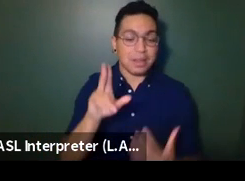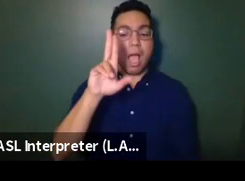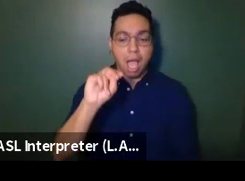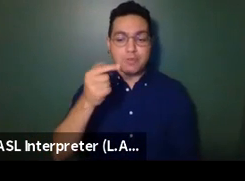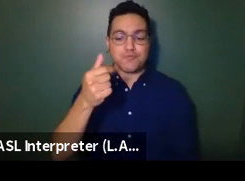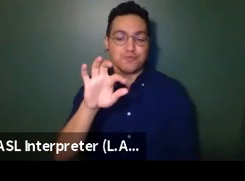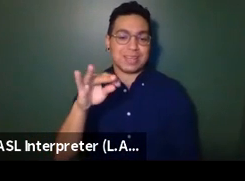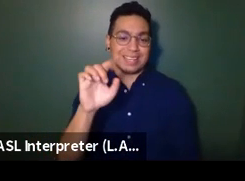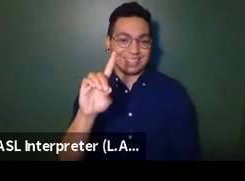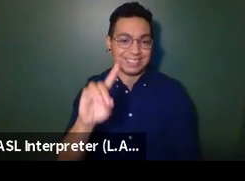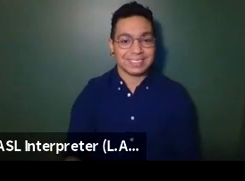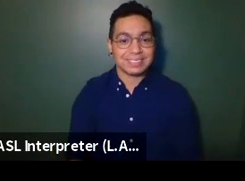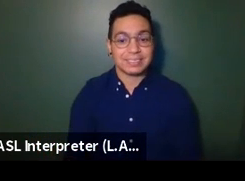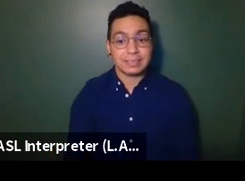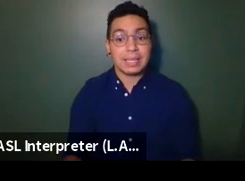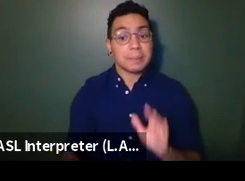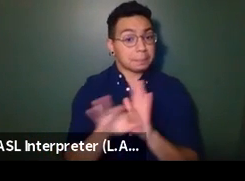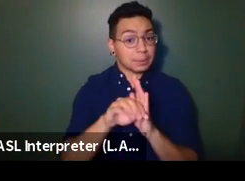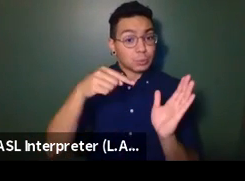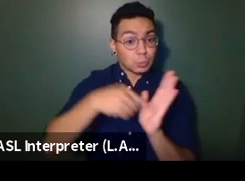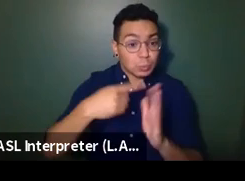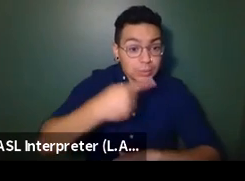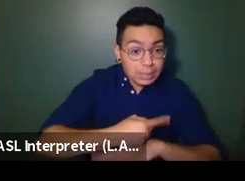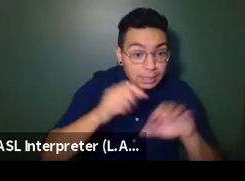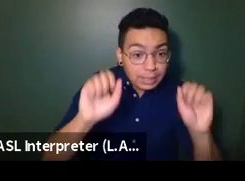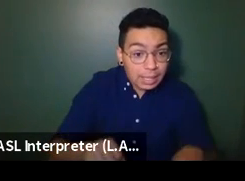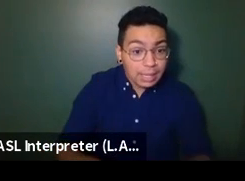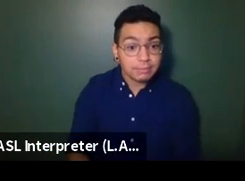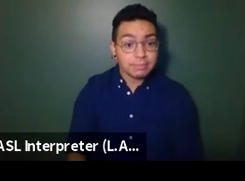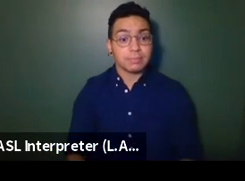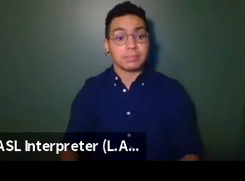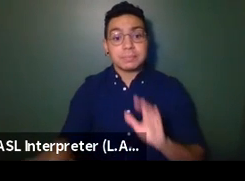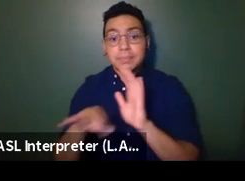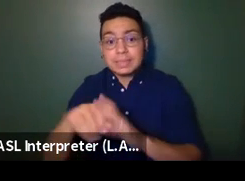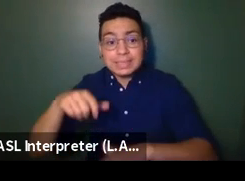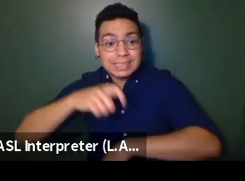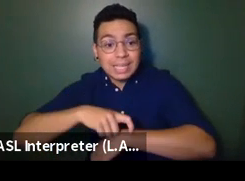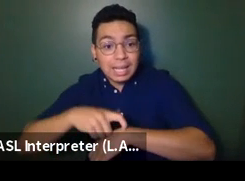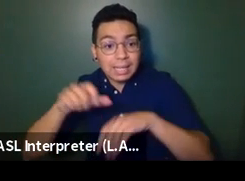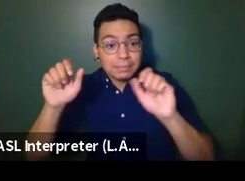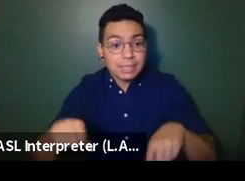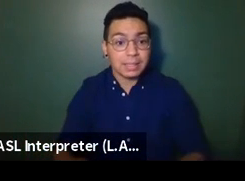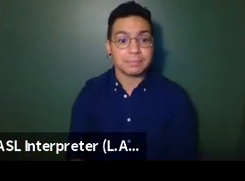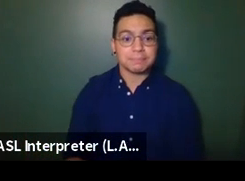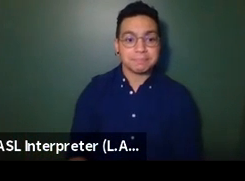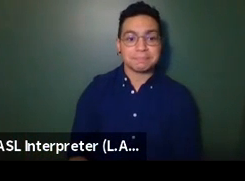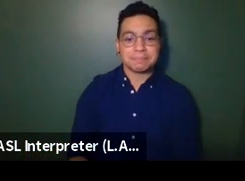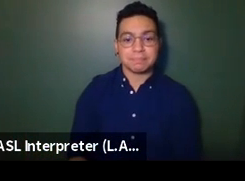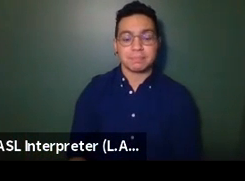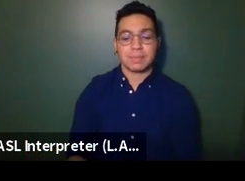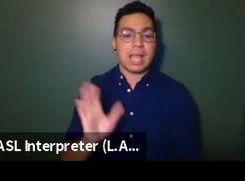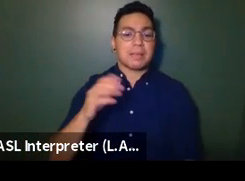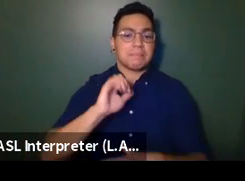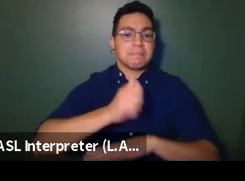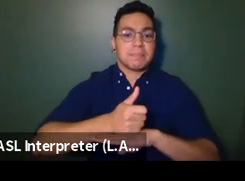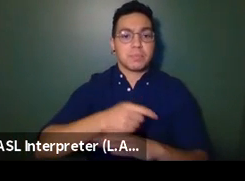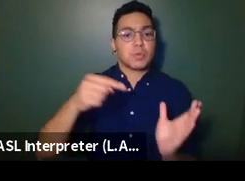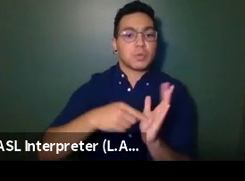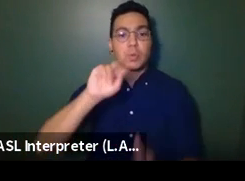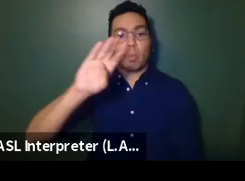Katherine Livick - ESD 112: I can choose a due date and a time if I want to be very specific. So I'm going to have this be due August 21st. I'm not going to put a time on it, but I could.